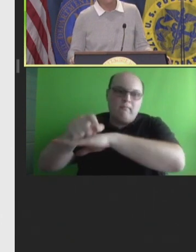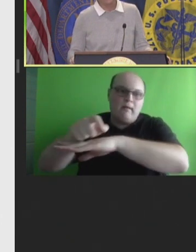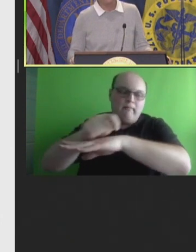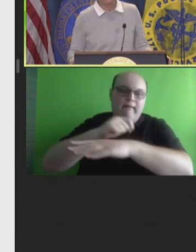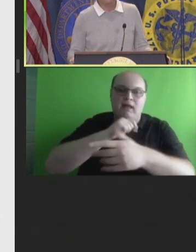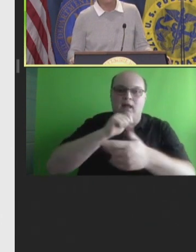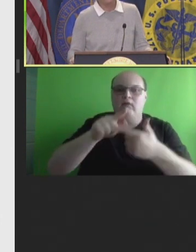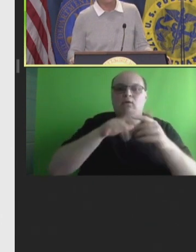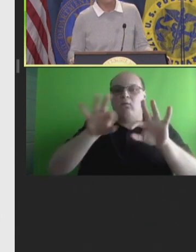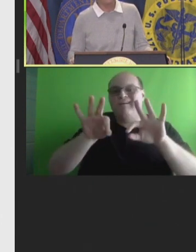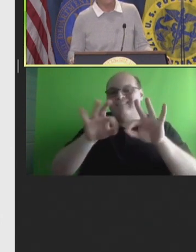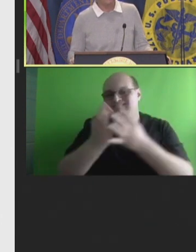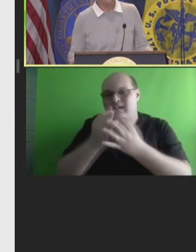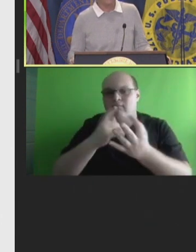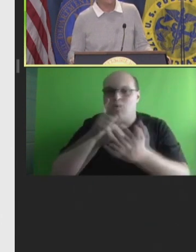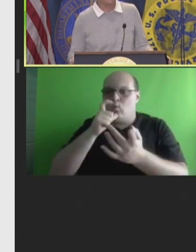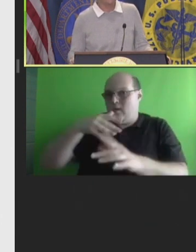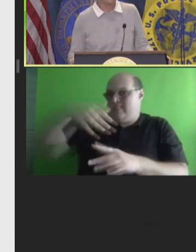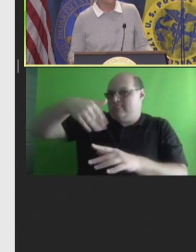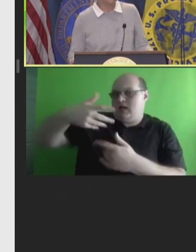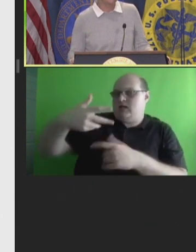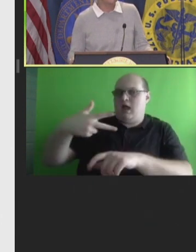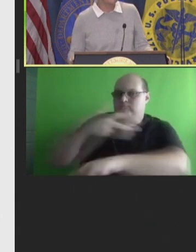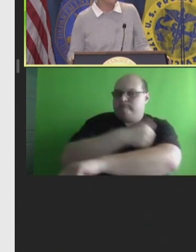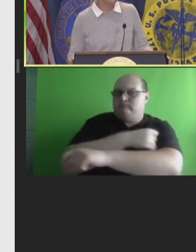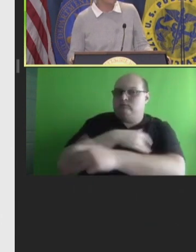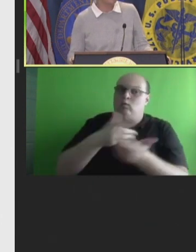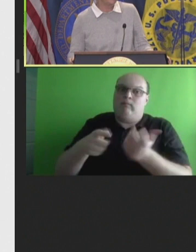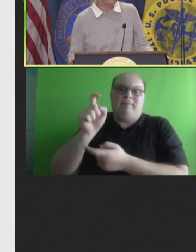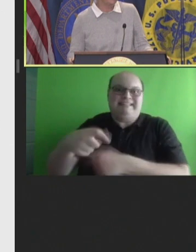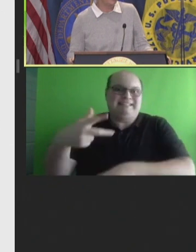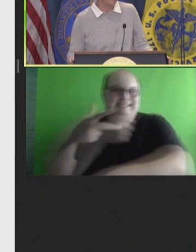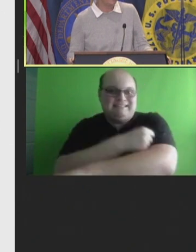families that need a vaccination. And we've done this in 14 areas,